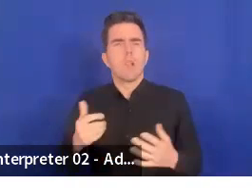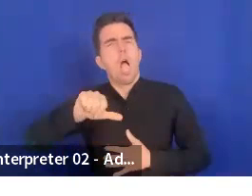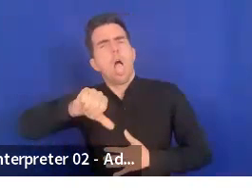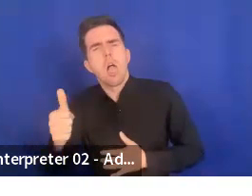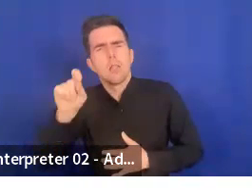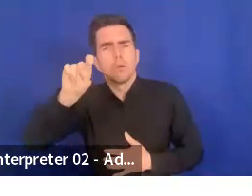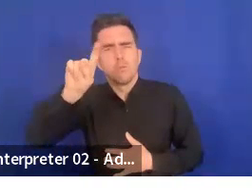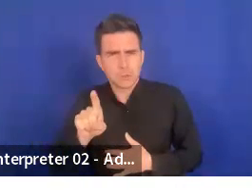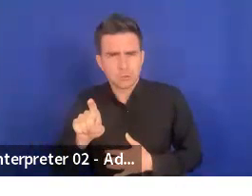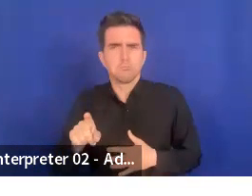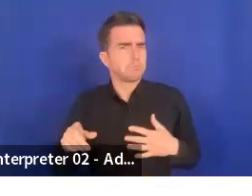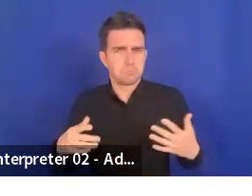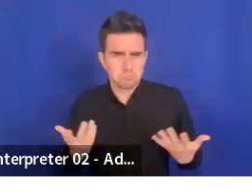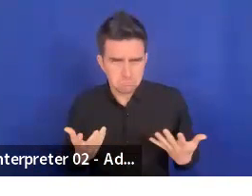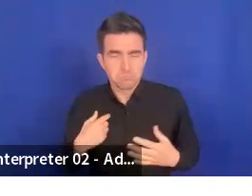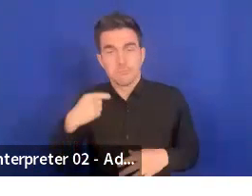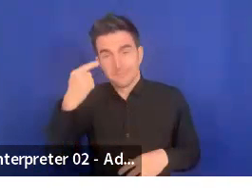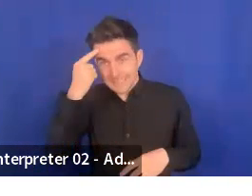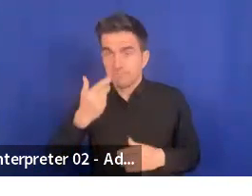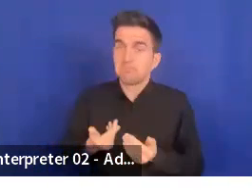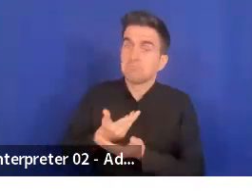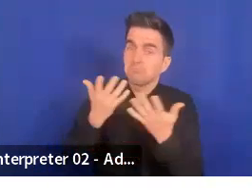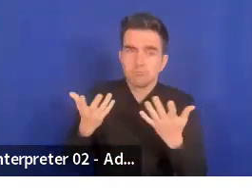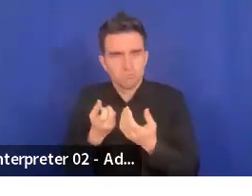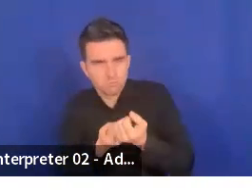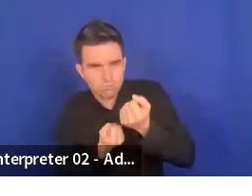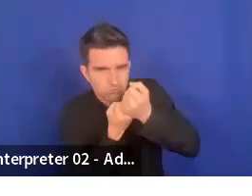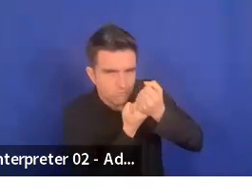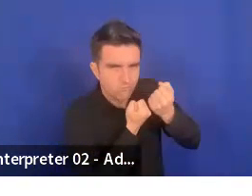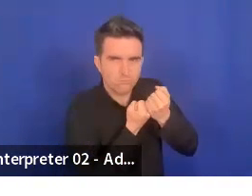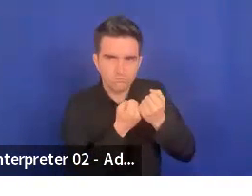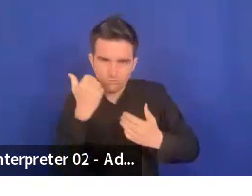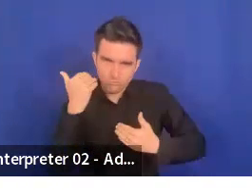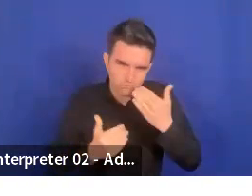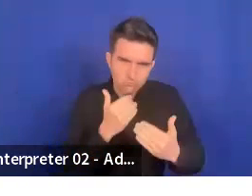I am in Zimbabwe, Bangladesh, Peru, what does this mean for me?